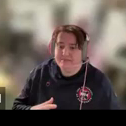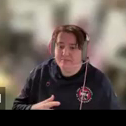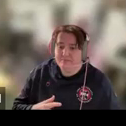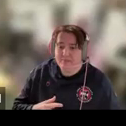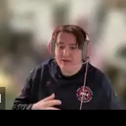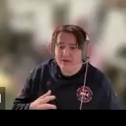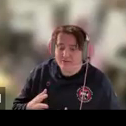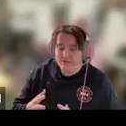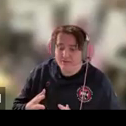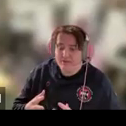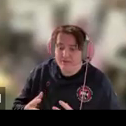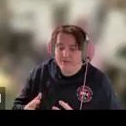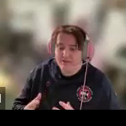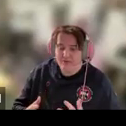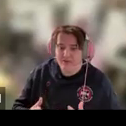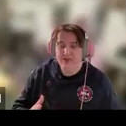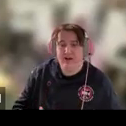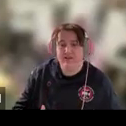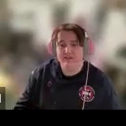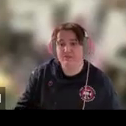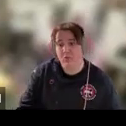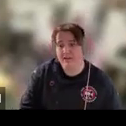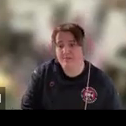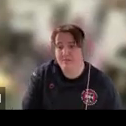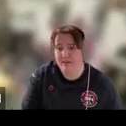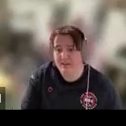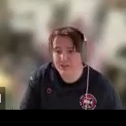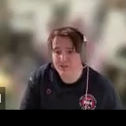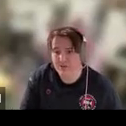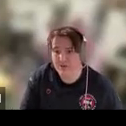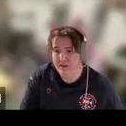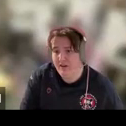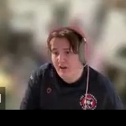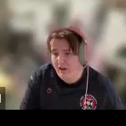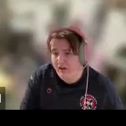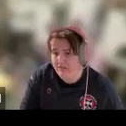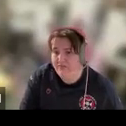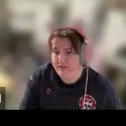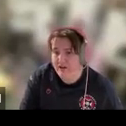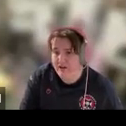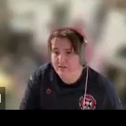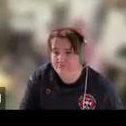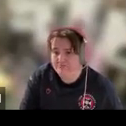guess better you know, figure out if this was maybe an issue of